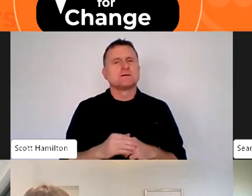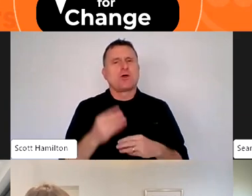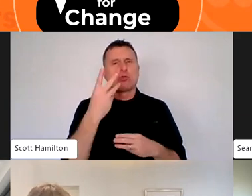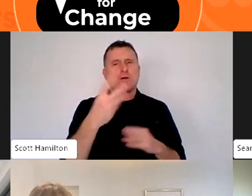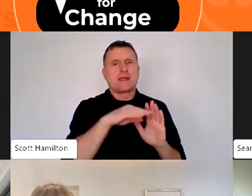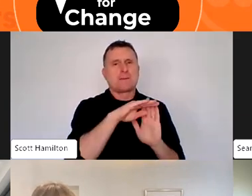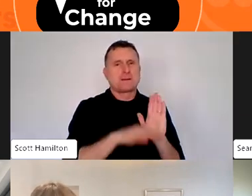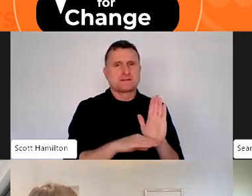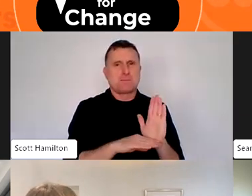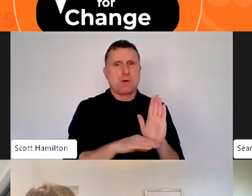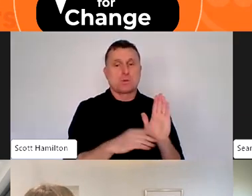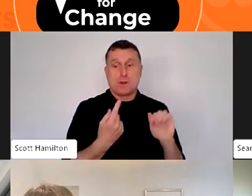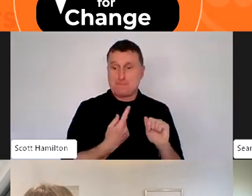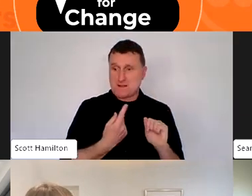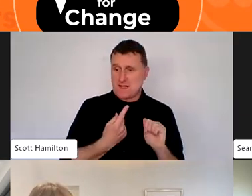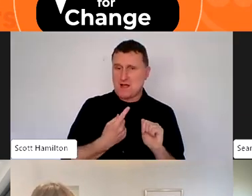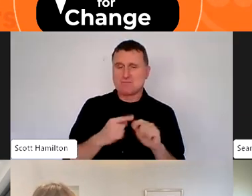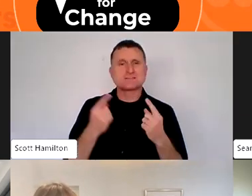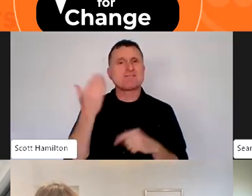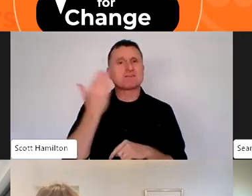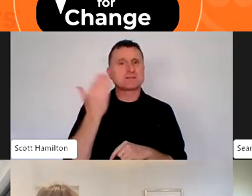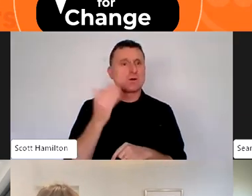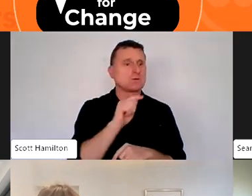the schools that we have worked with where we see these things